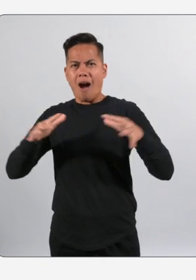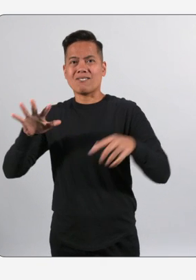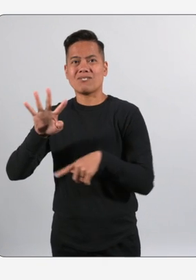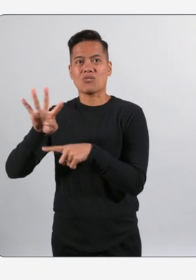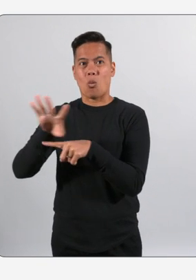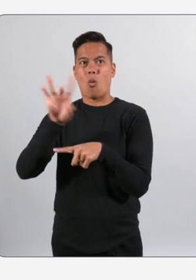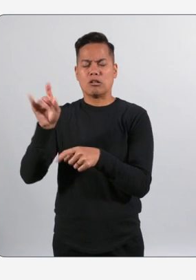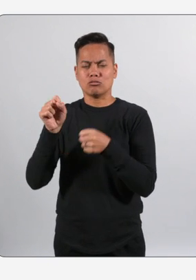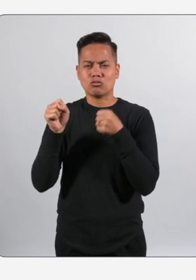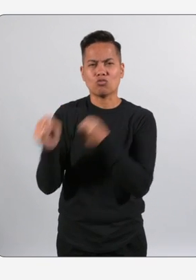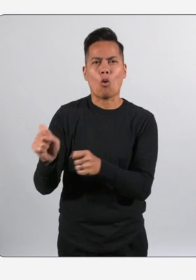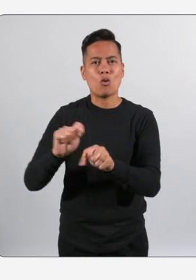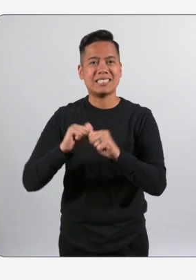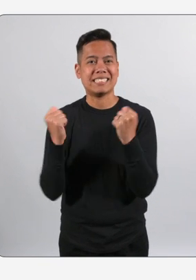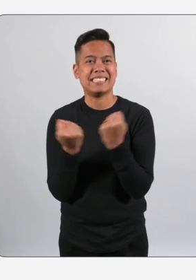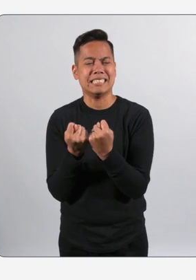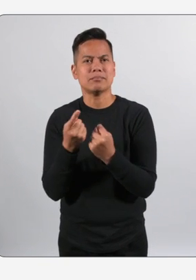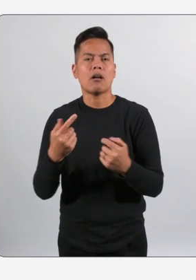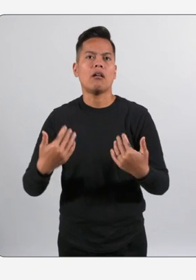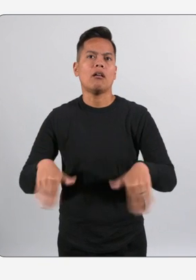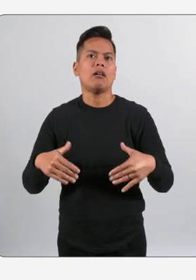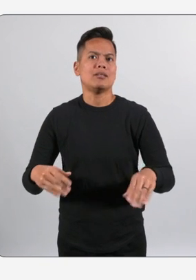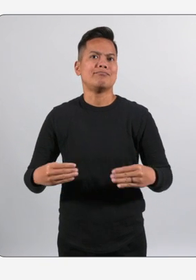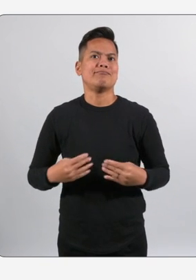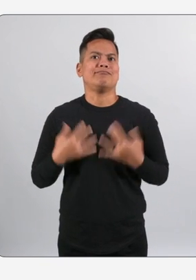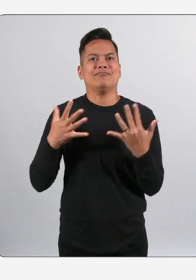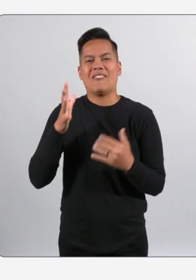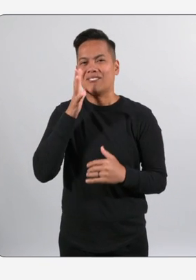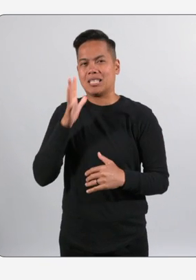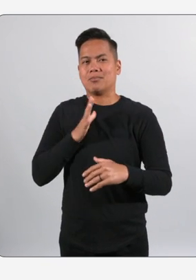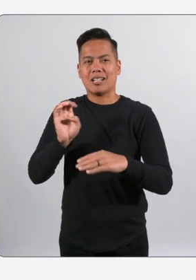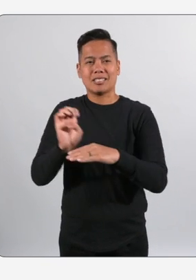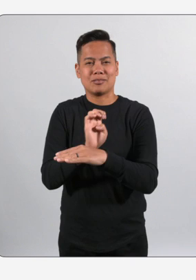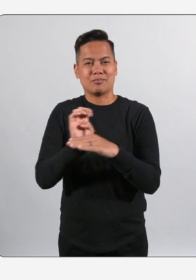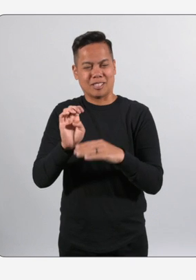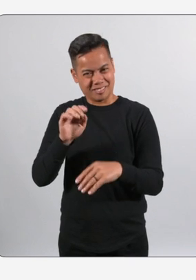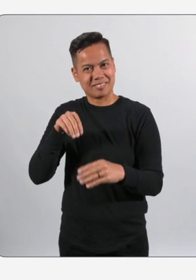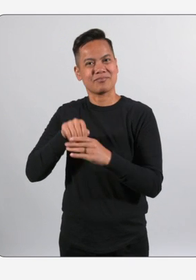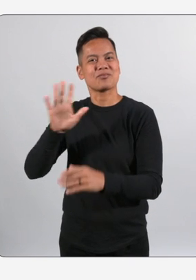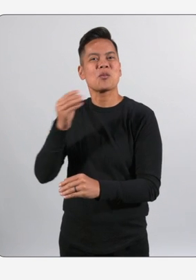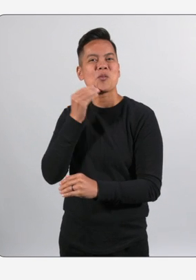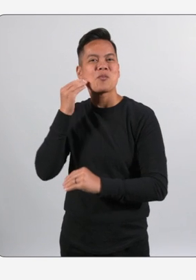inspiring the next generation of female entrepreneurs in her home country! Just awesome.